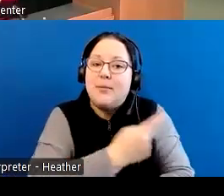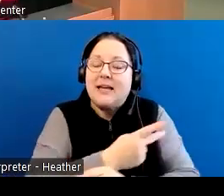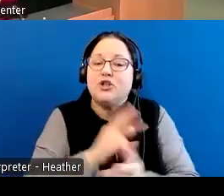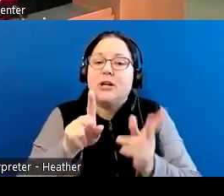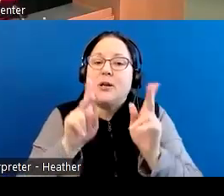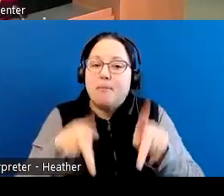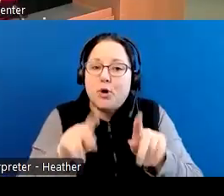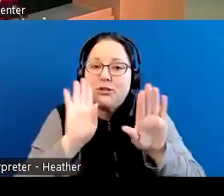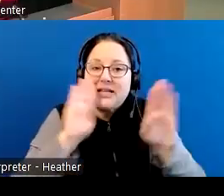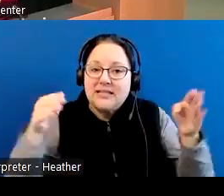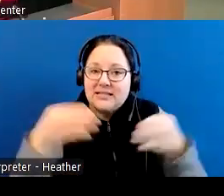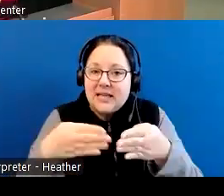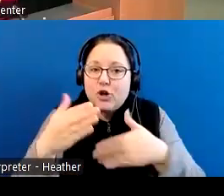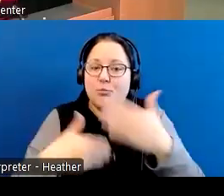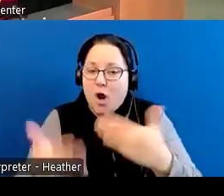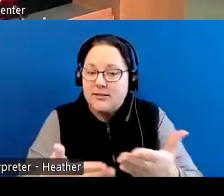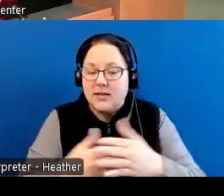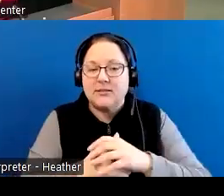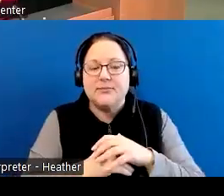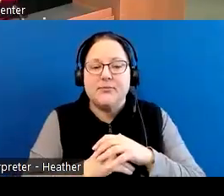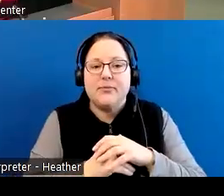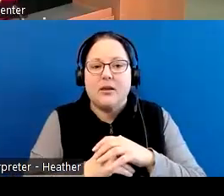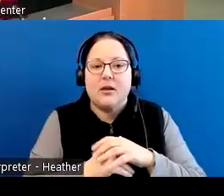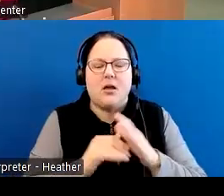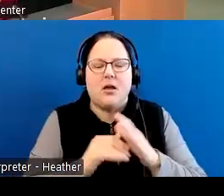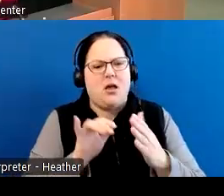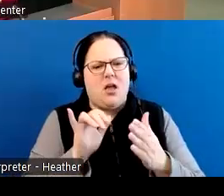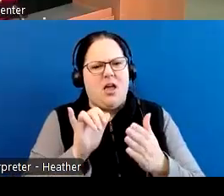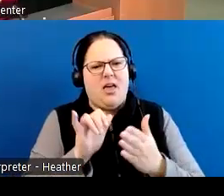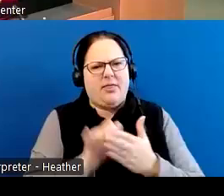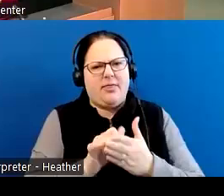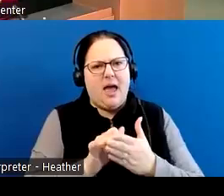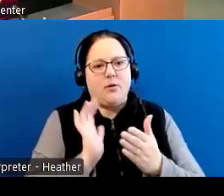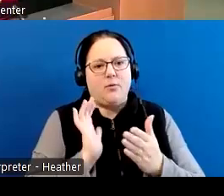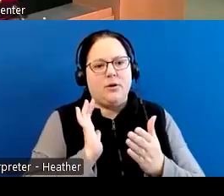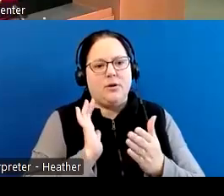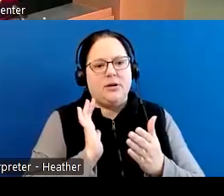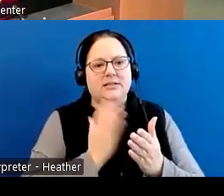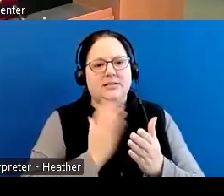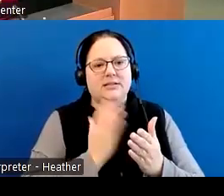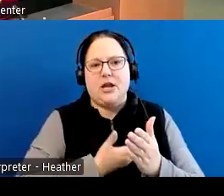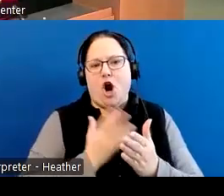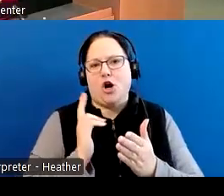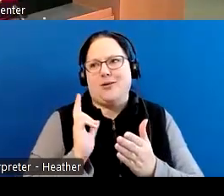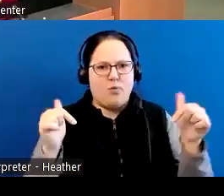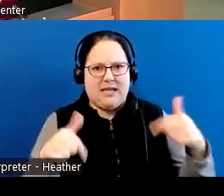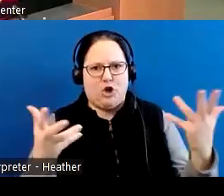Uh so that that was sort of in uh in our history. Um and then so as we were coming up with this need